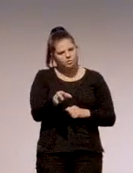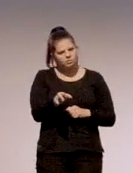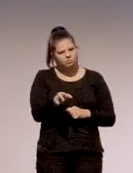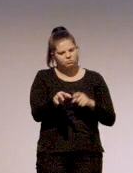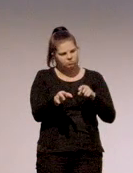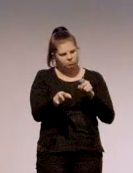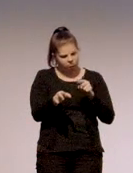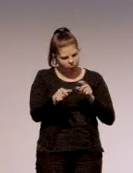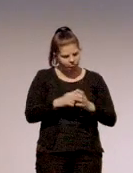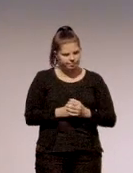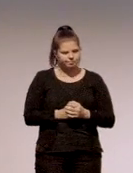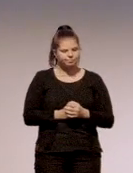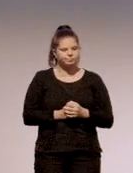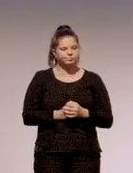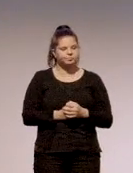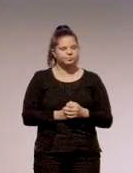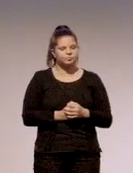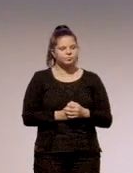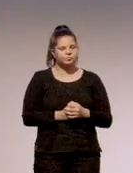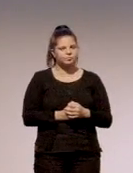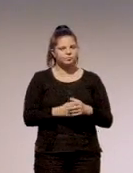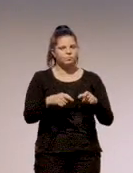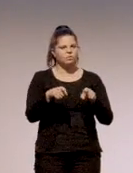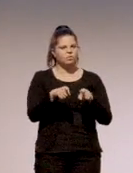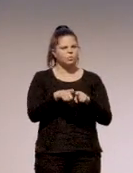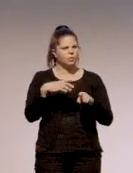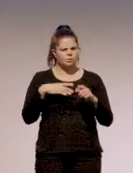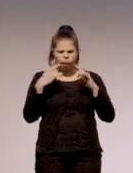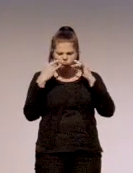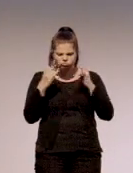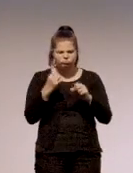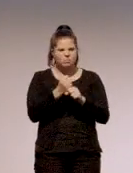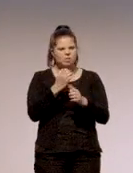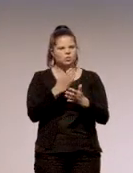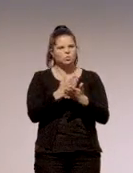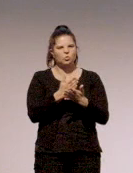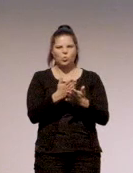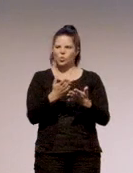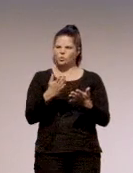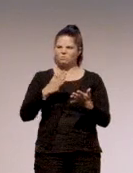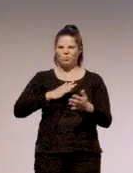The other part was, making sure that we've made things easy for people to consume because I think a lot of this stuff sometimes does just go